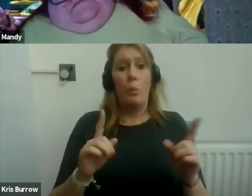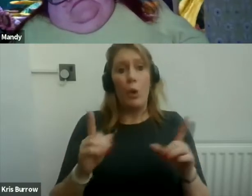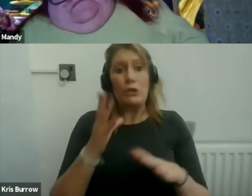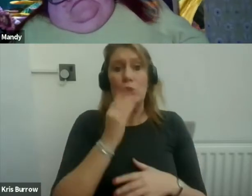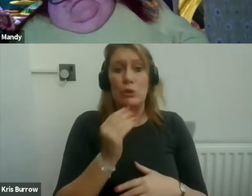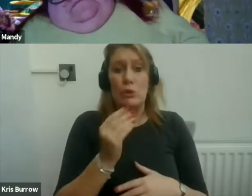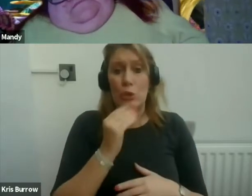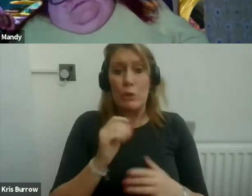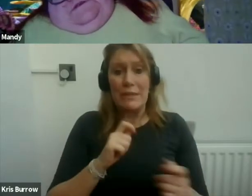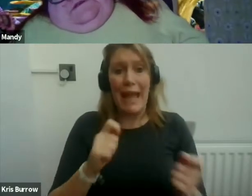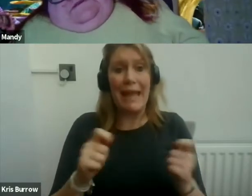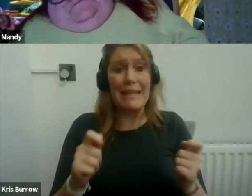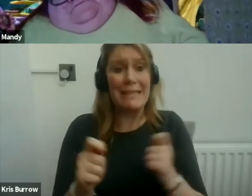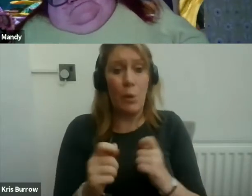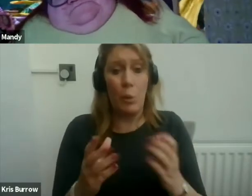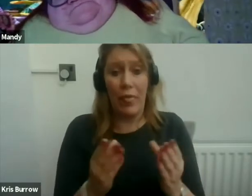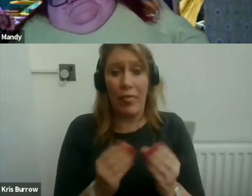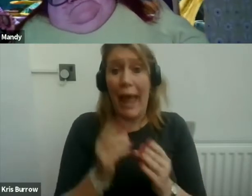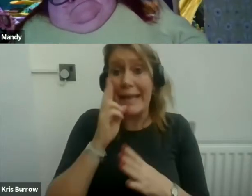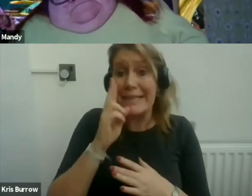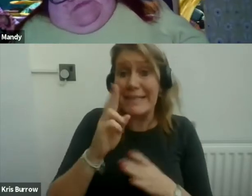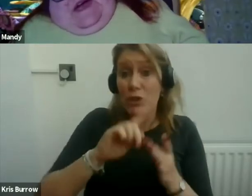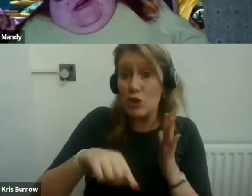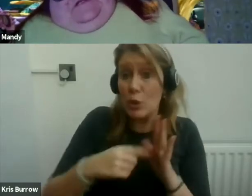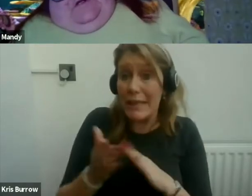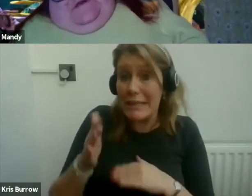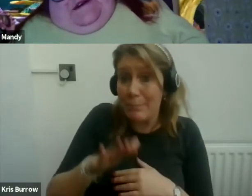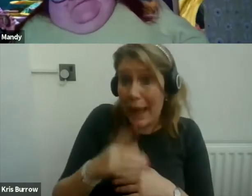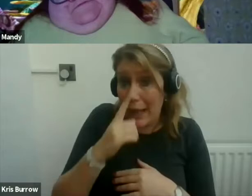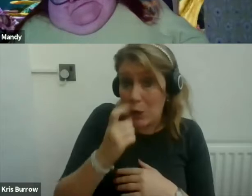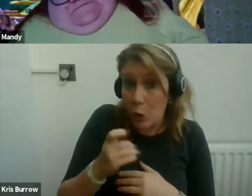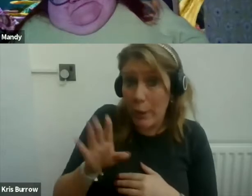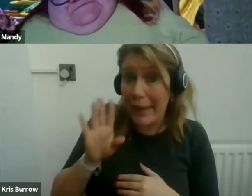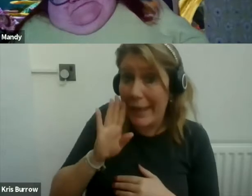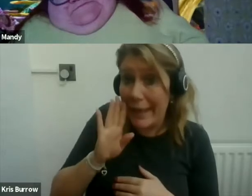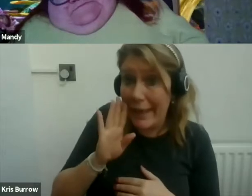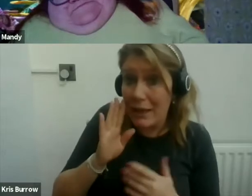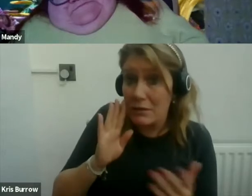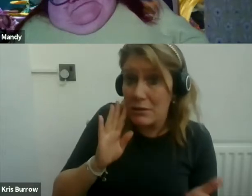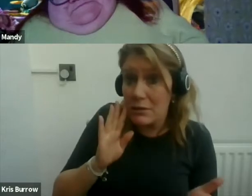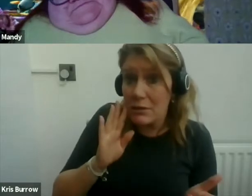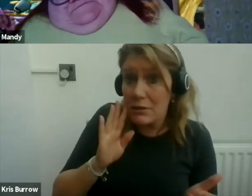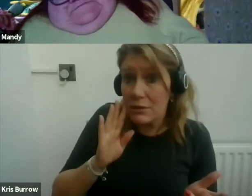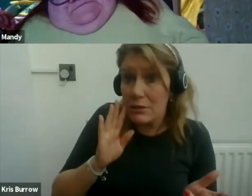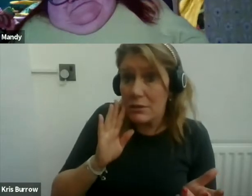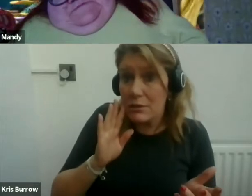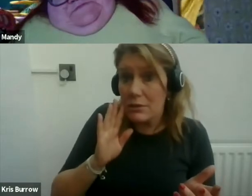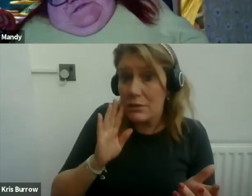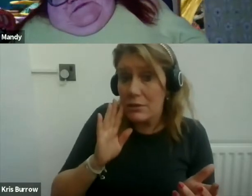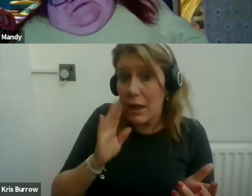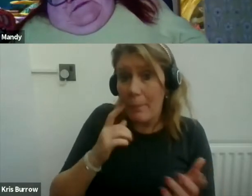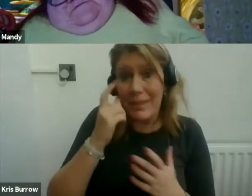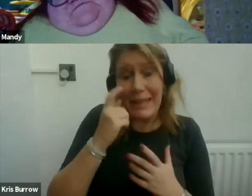with. So I can see that Julie's back with us. Hey Julie. But I'm thinking that her screen